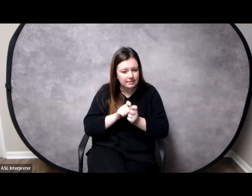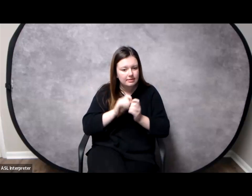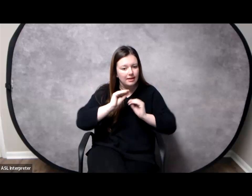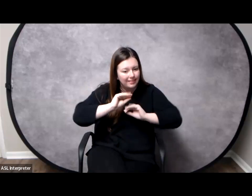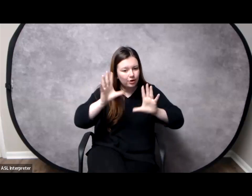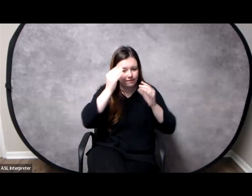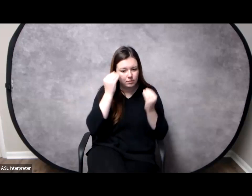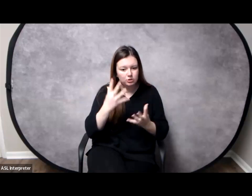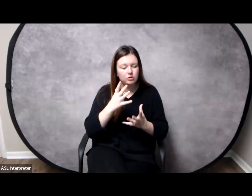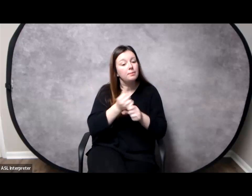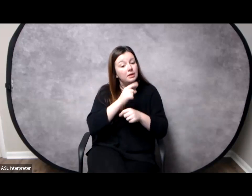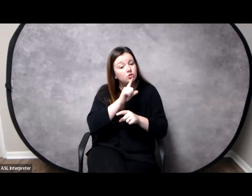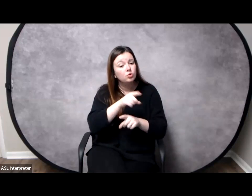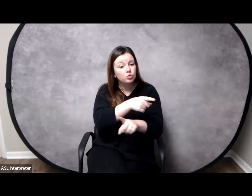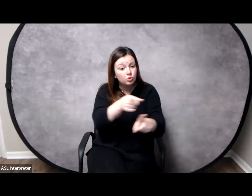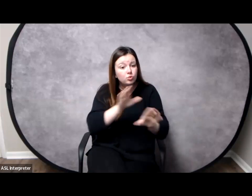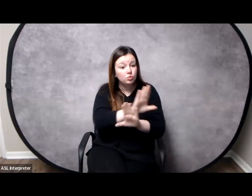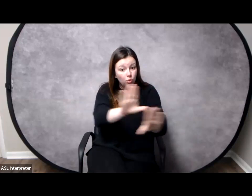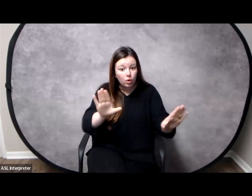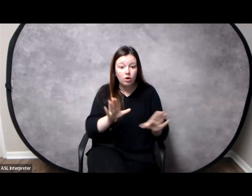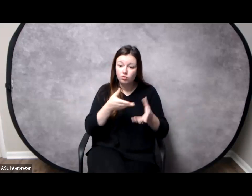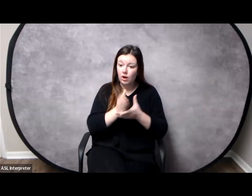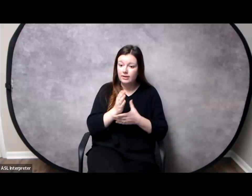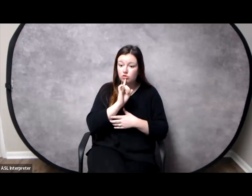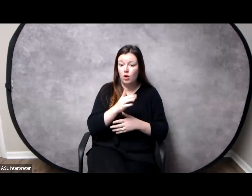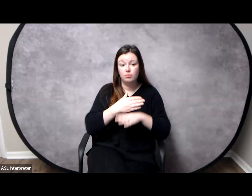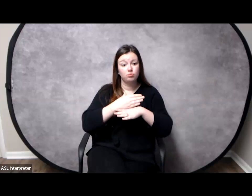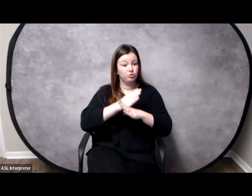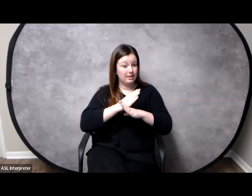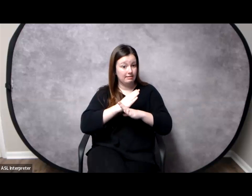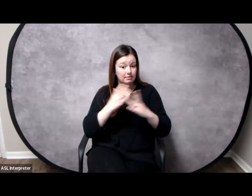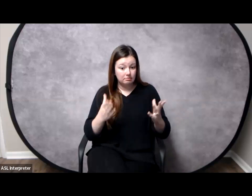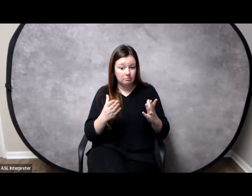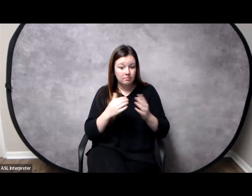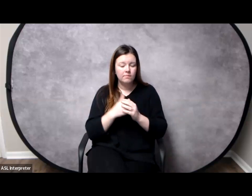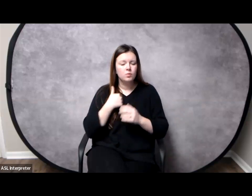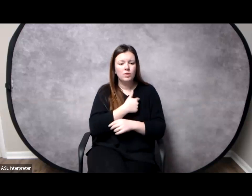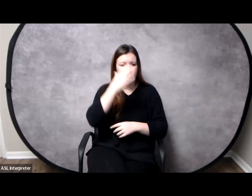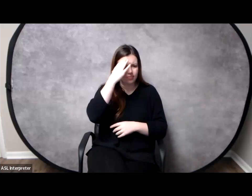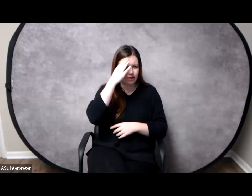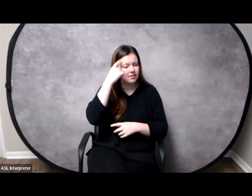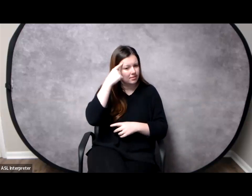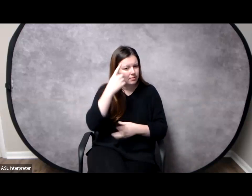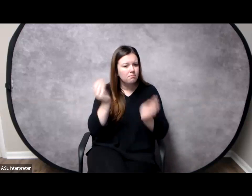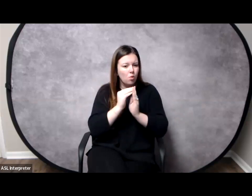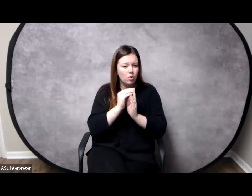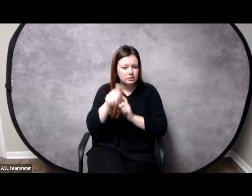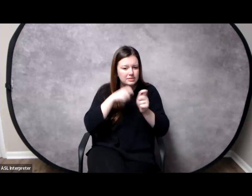are protected. And we think that spelling out more specifically what it means will be helpful on that front as well.